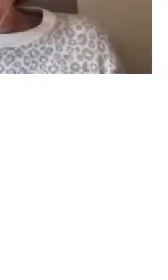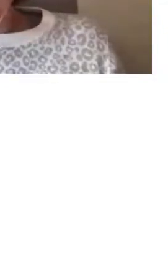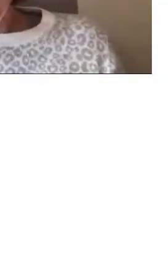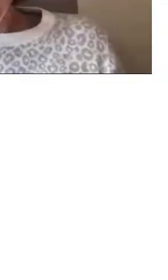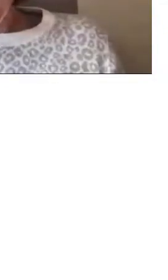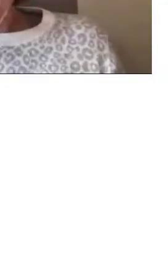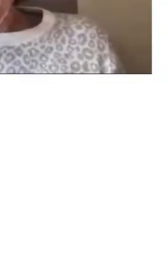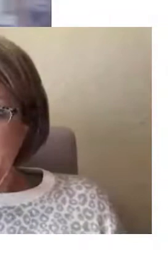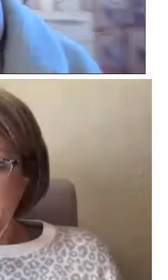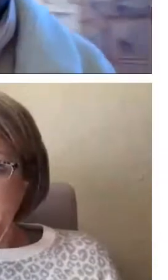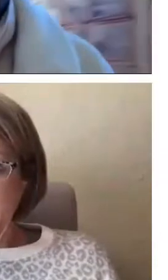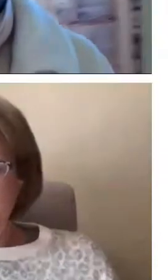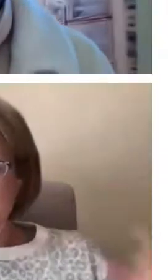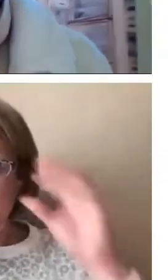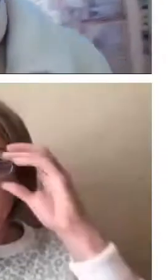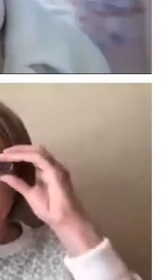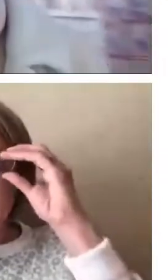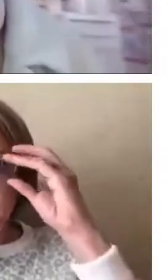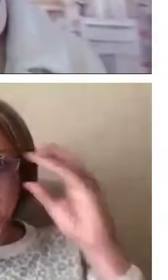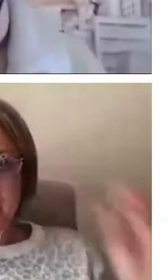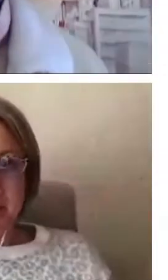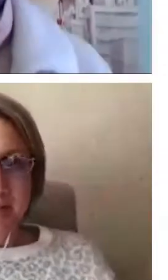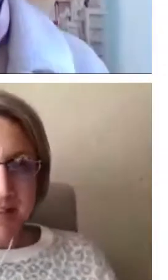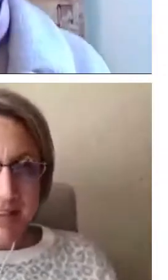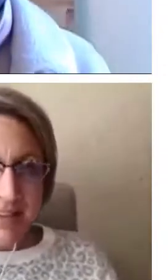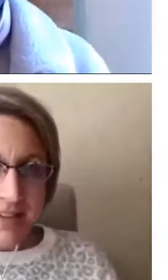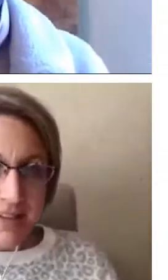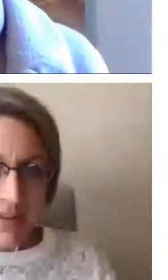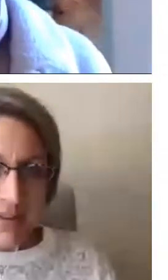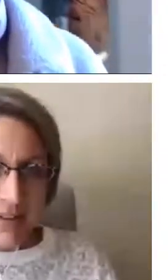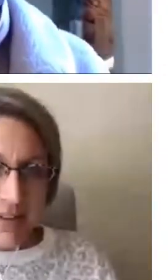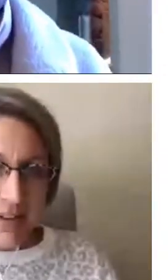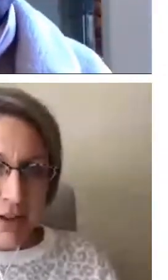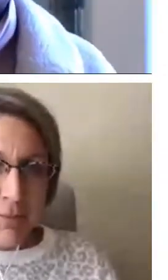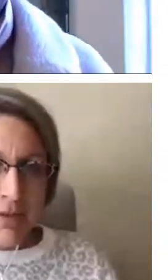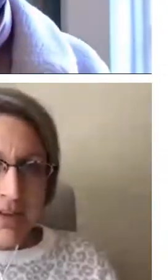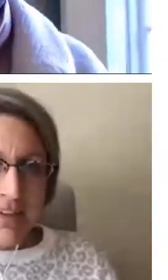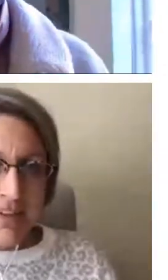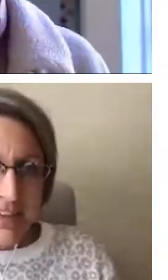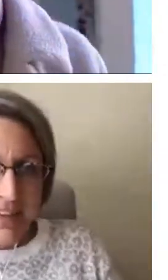Oh, you're muted, David. David: Thank you.